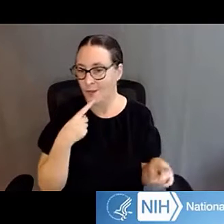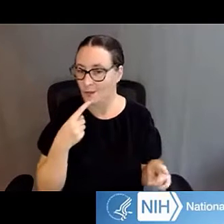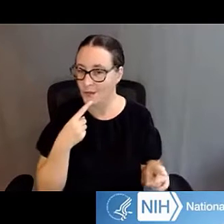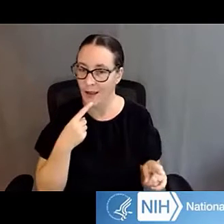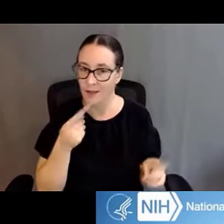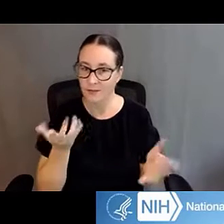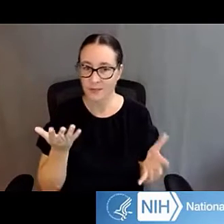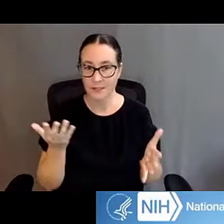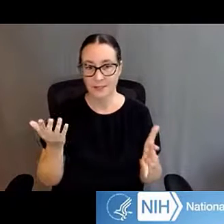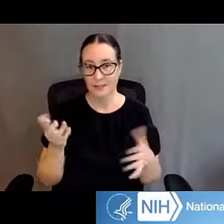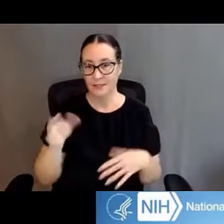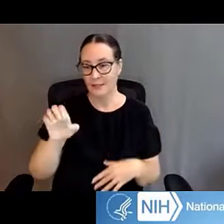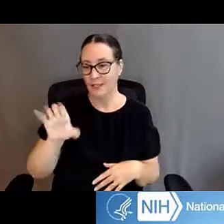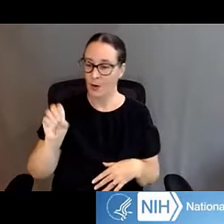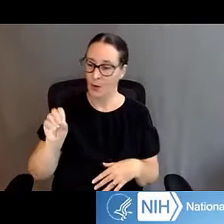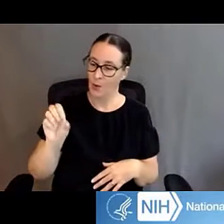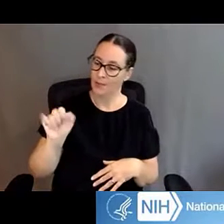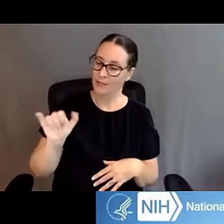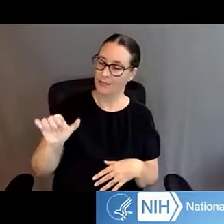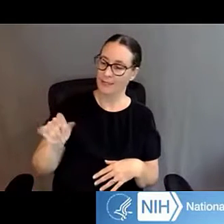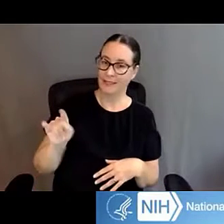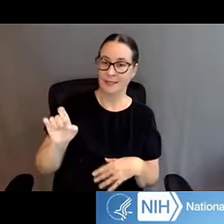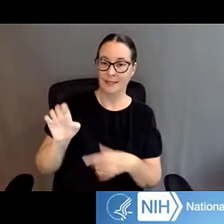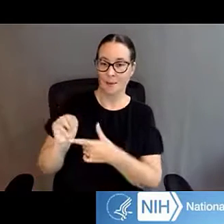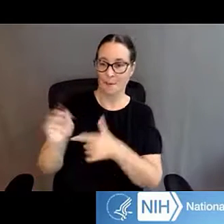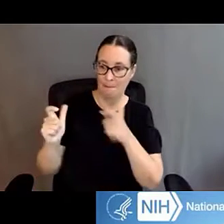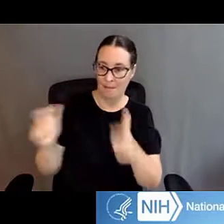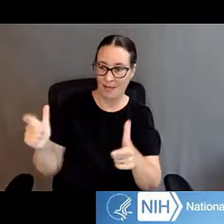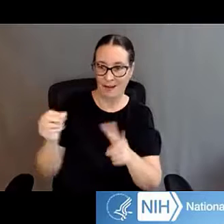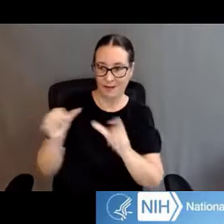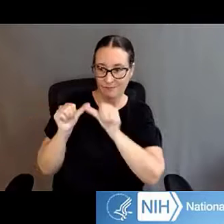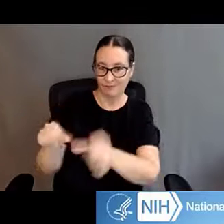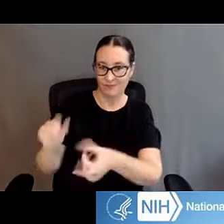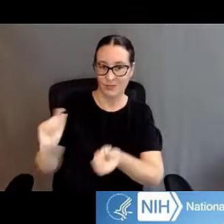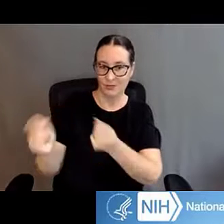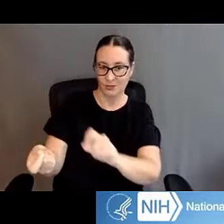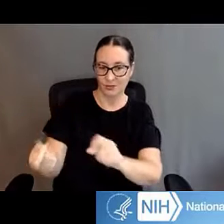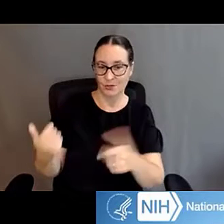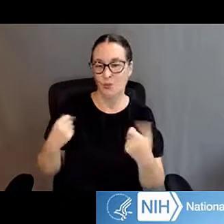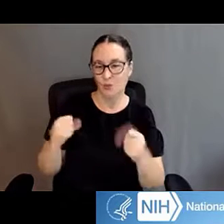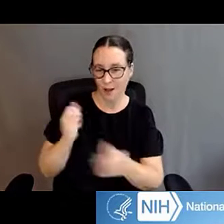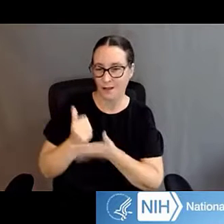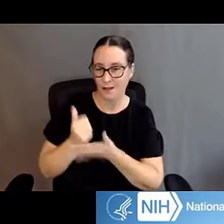and it's constantly changing, but we're trying to help people navigate that as much as possible,